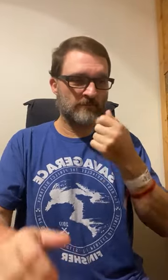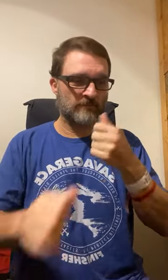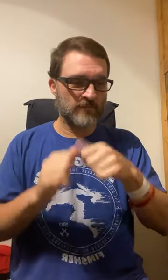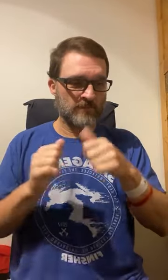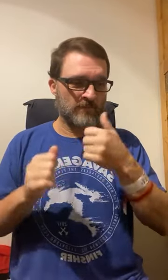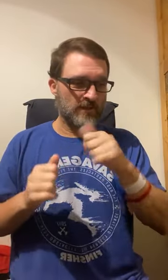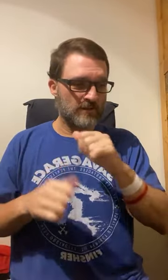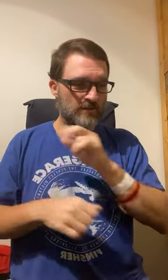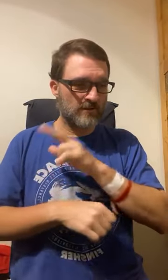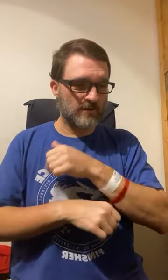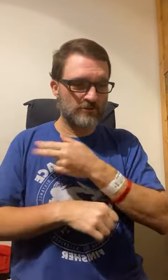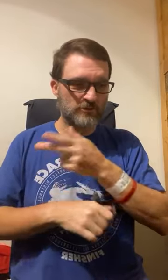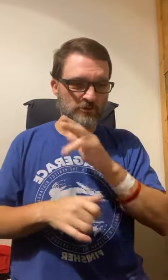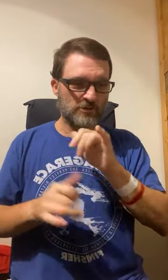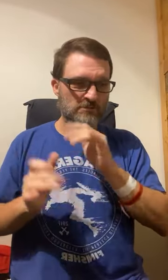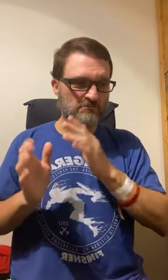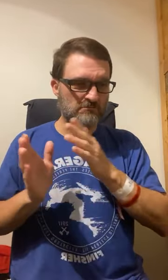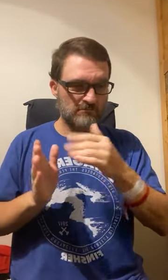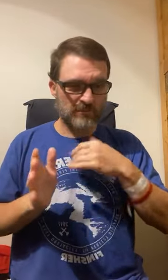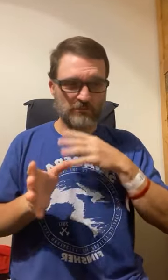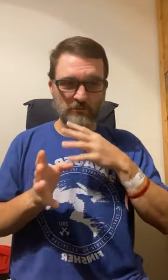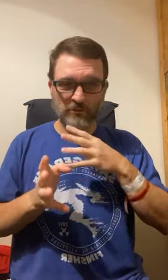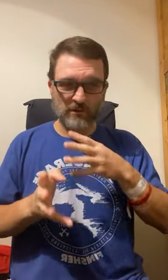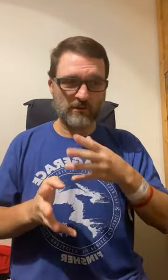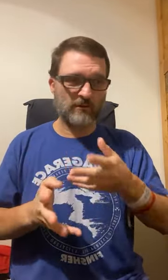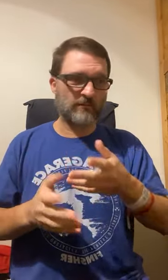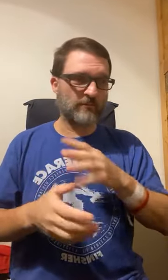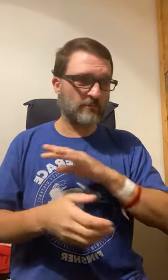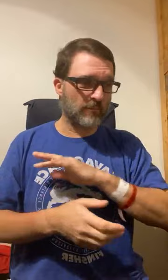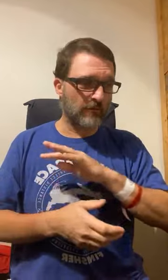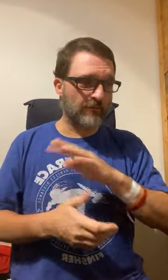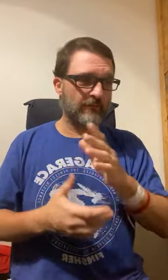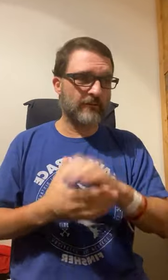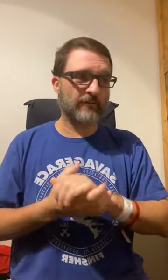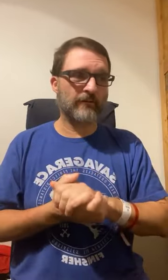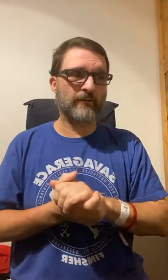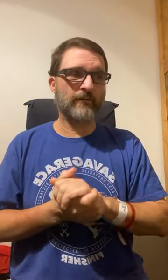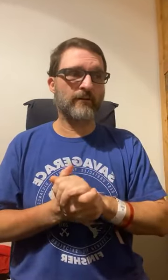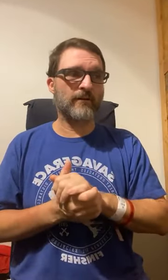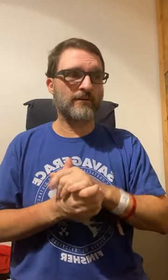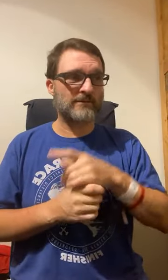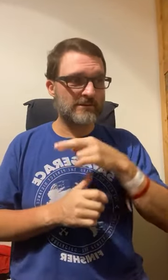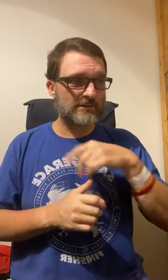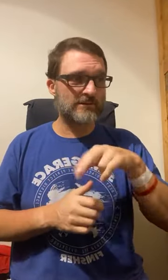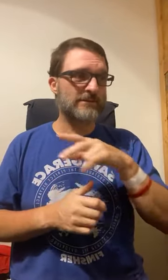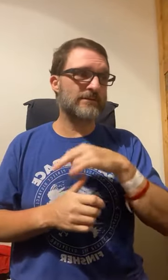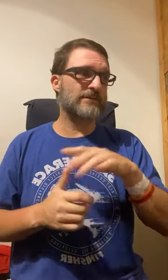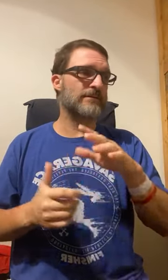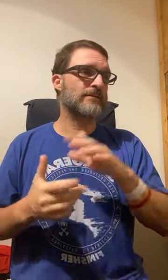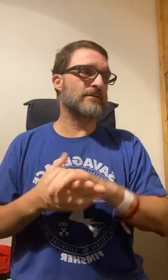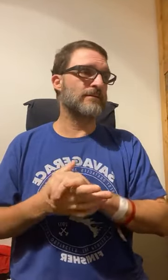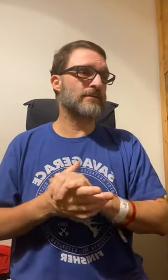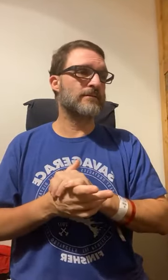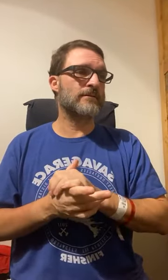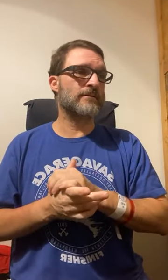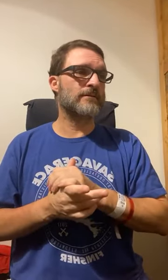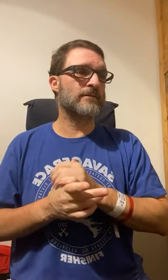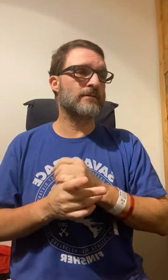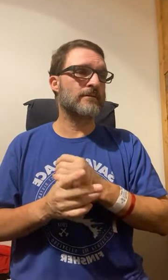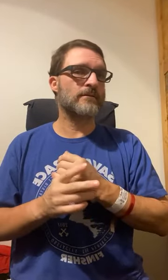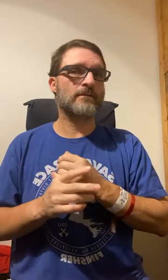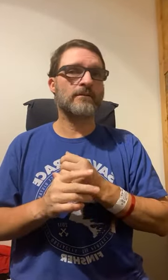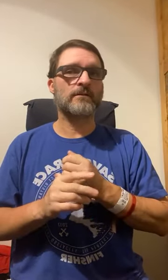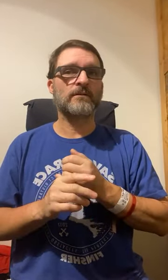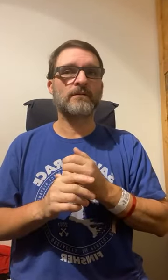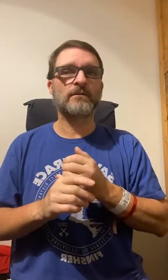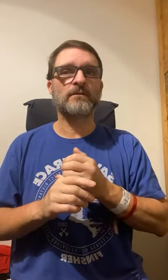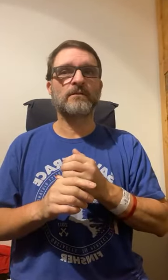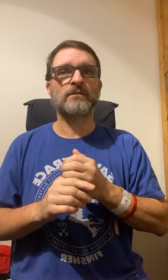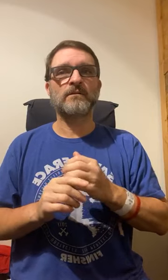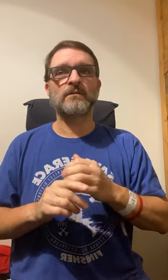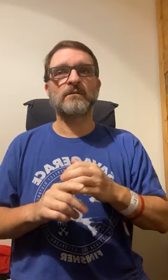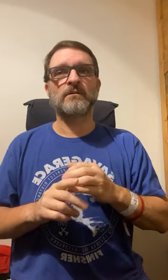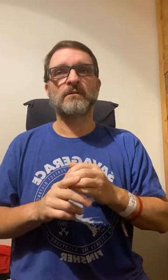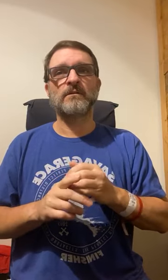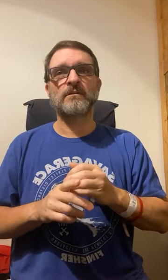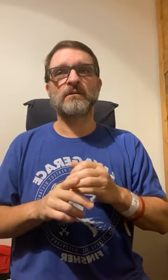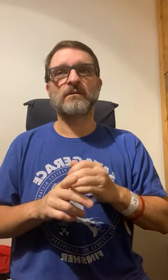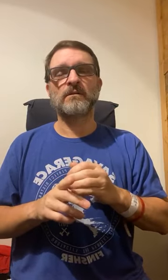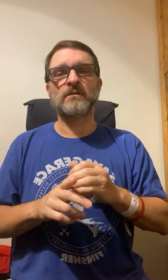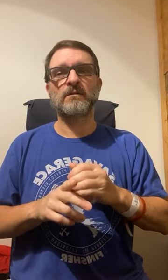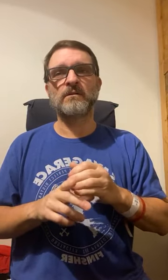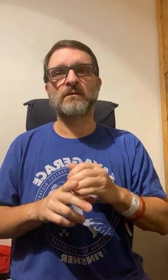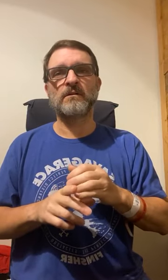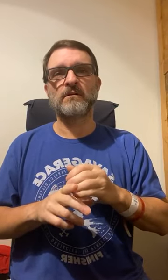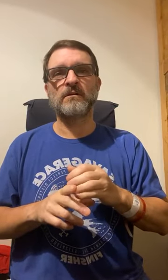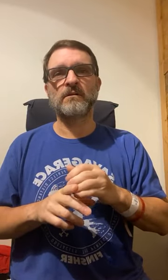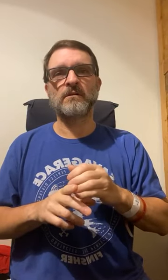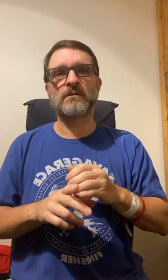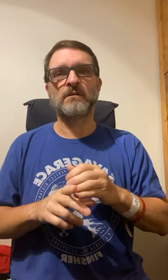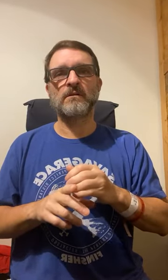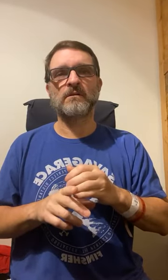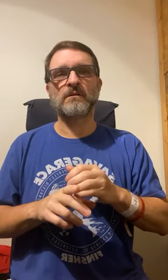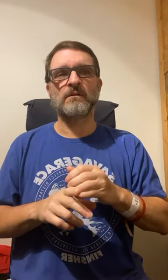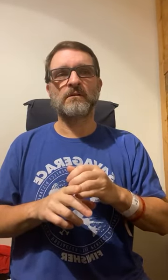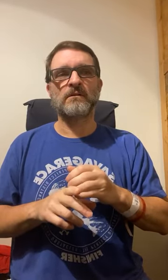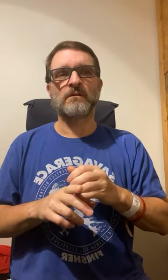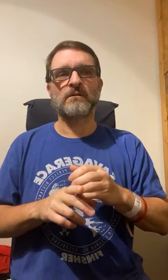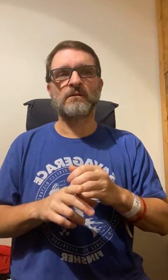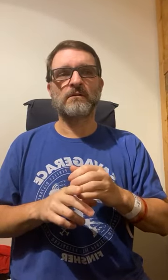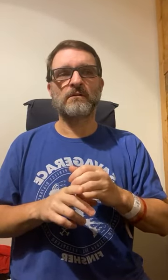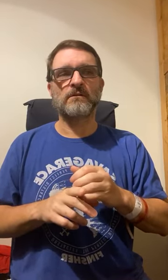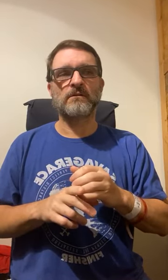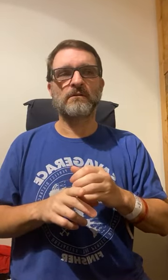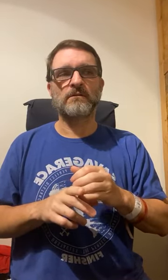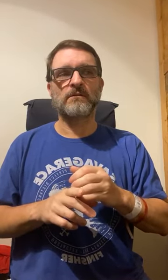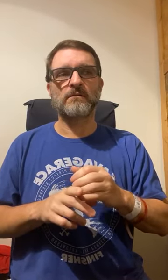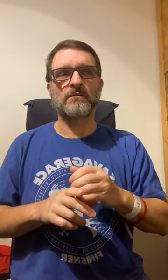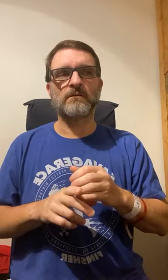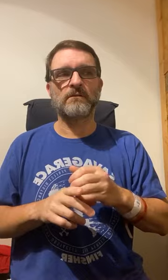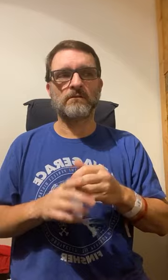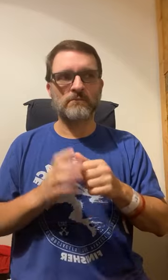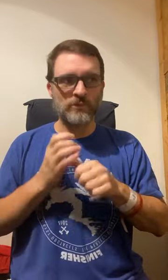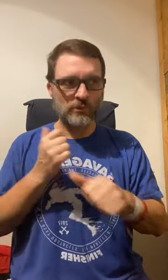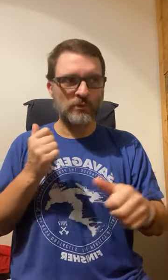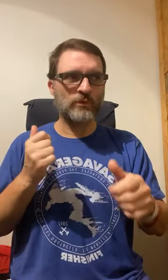Trying to remember any hospital story, I threw up, blood squirting, walking around,